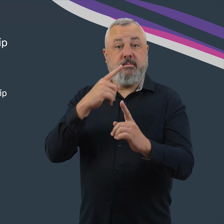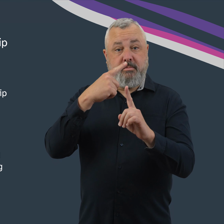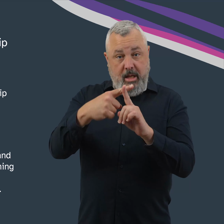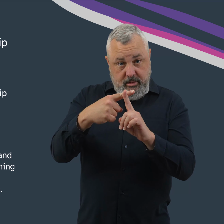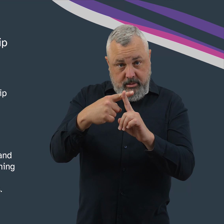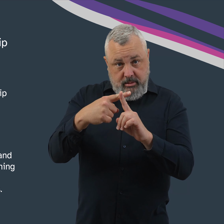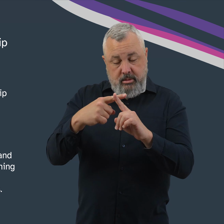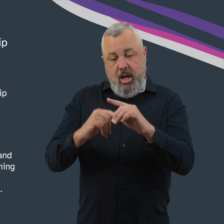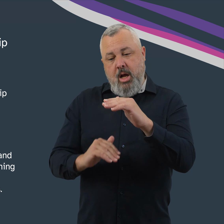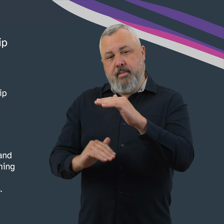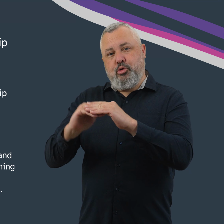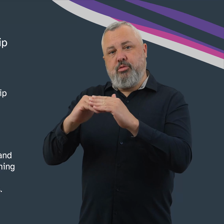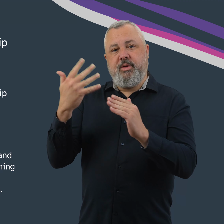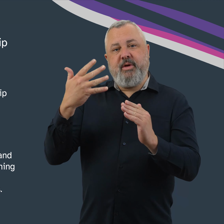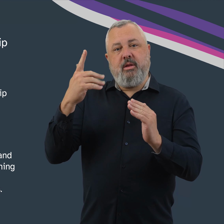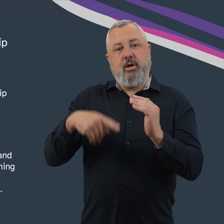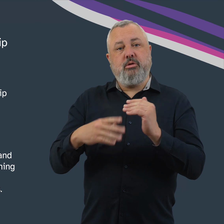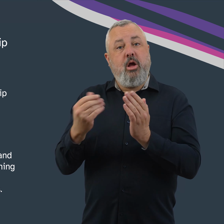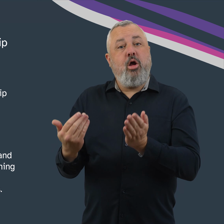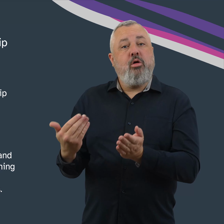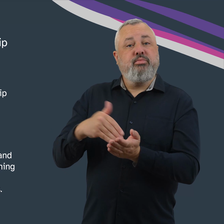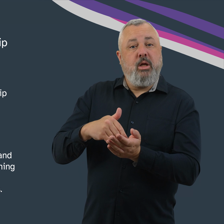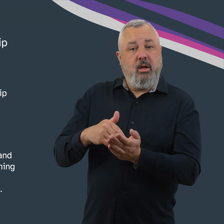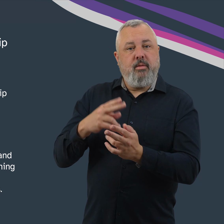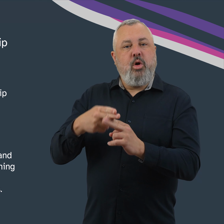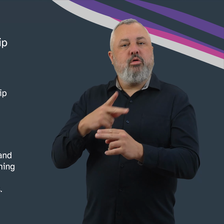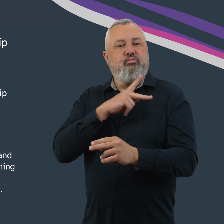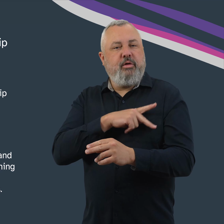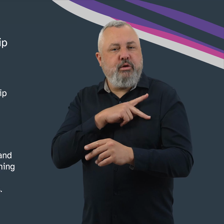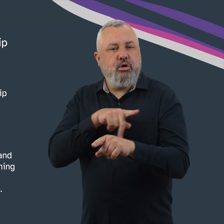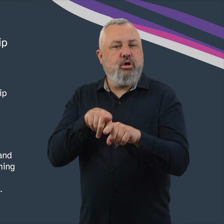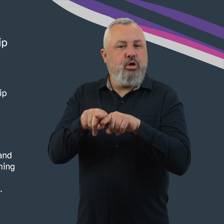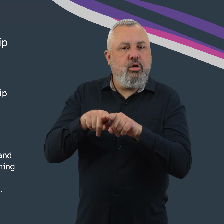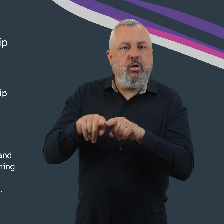and Up to $15,000 for professional learning and